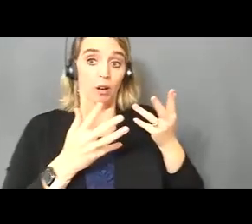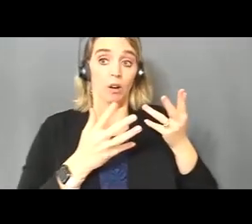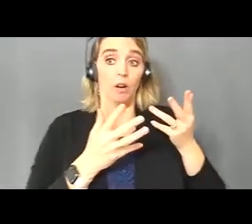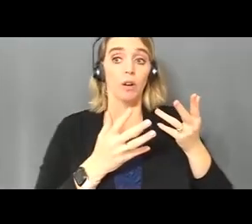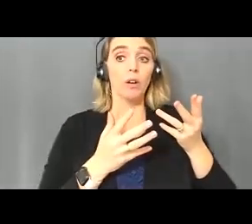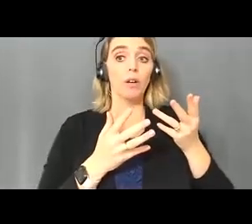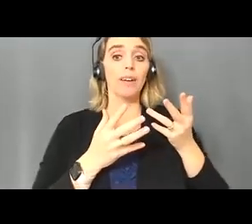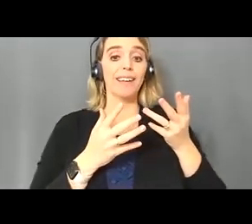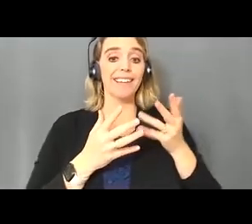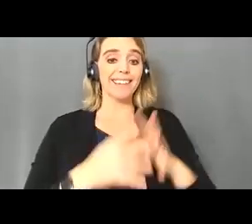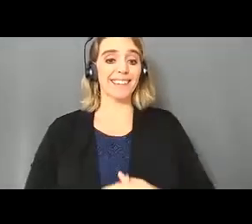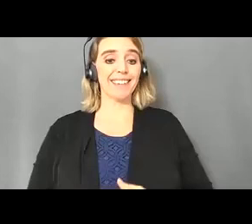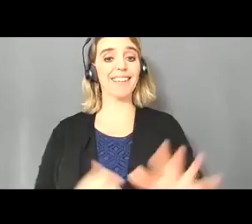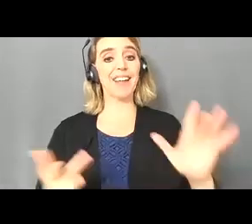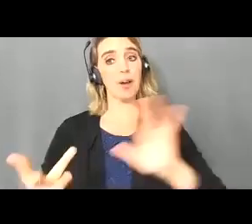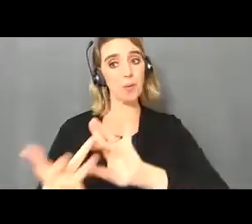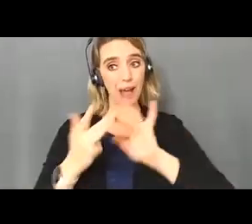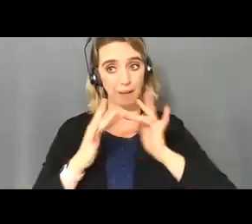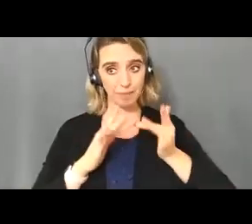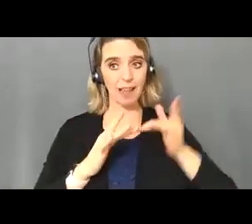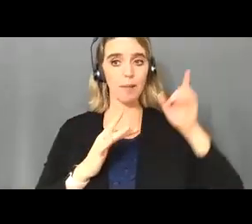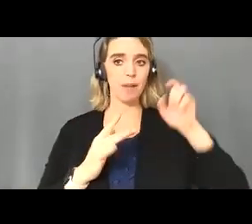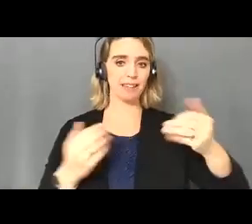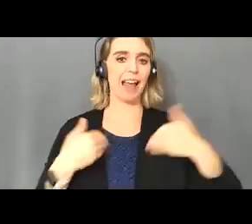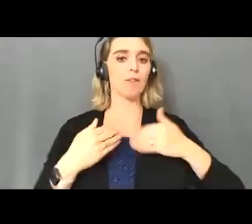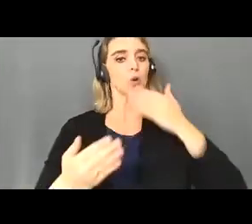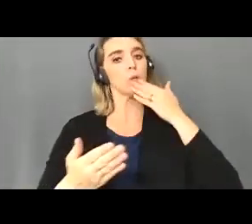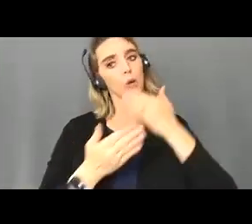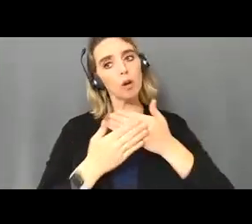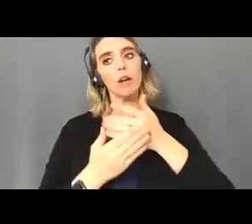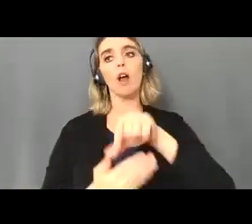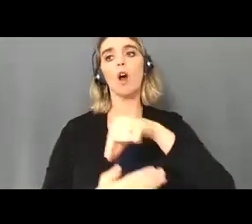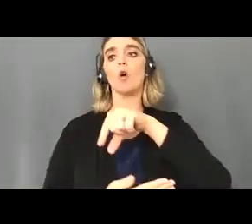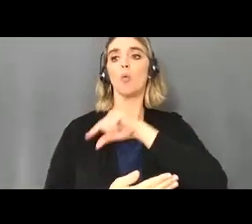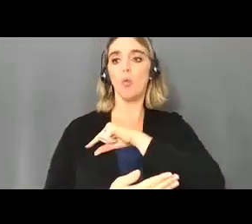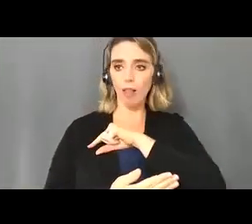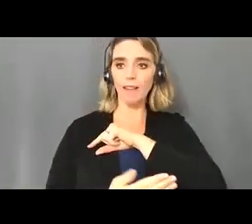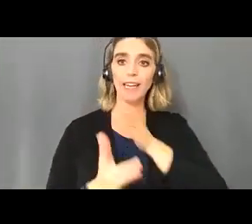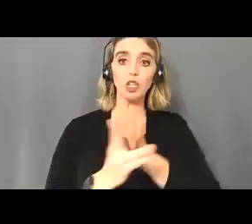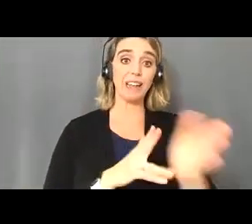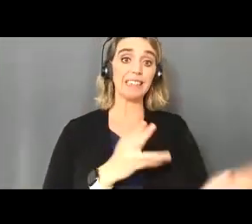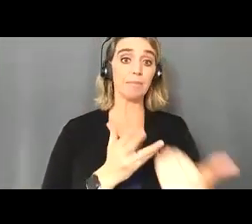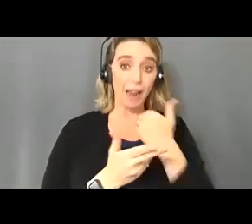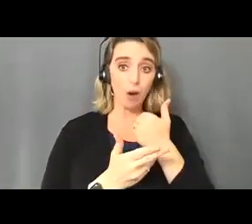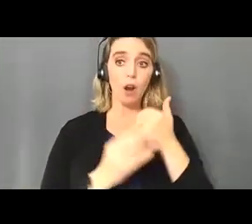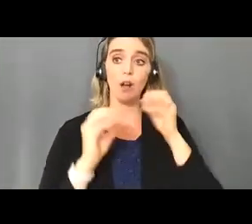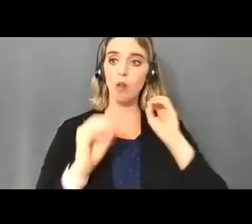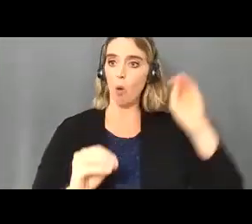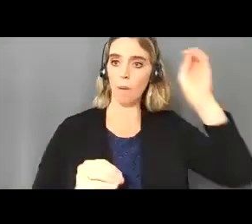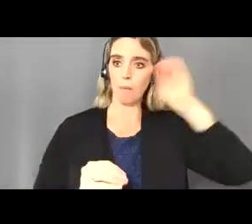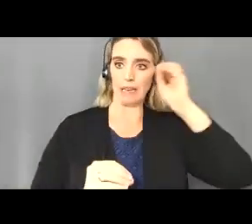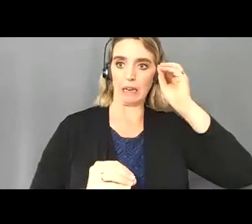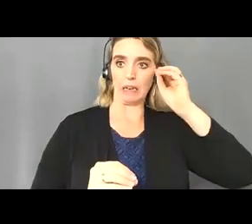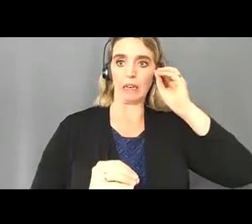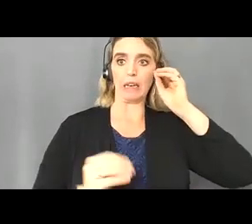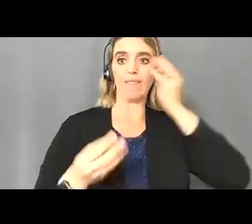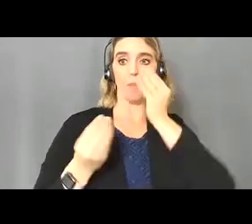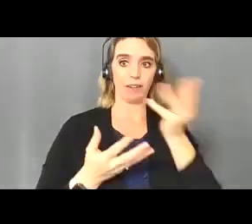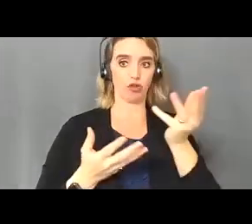that websites provide quality, objective and transparent medical information that meet the needs, or are tailored to the needs